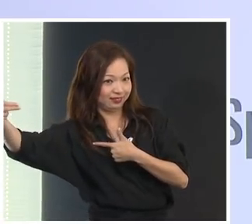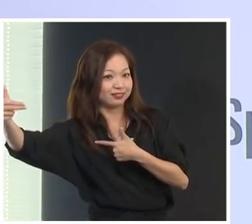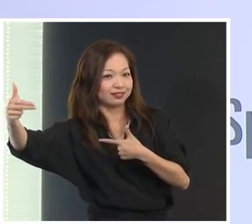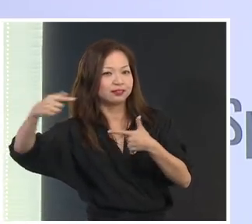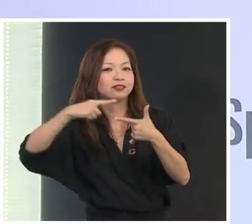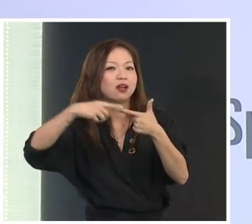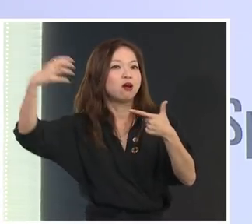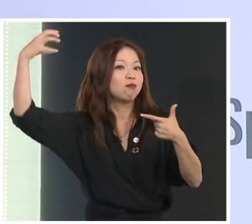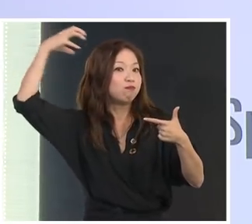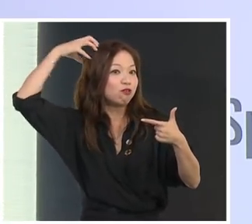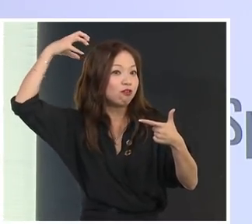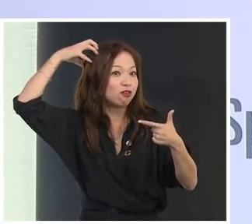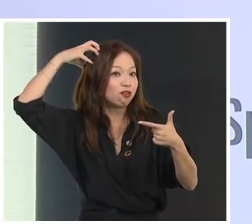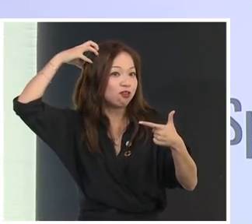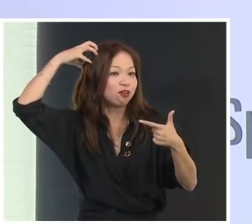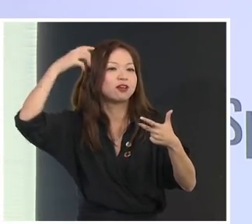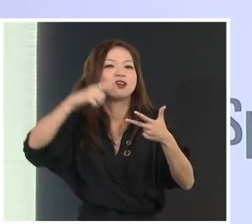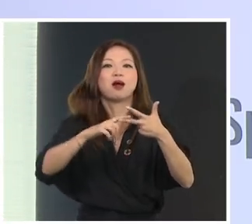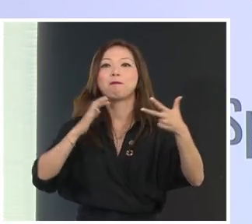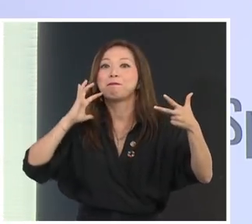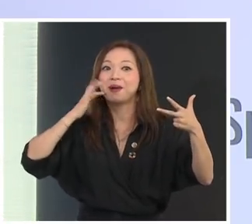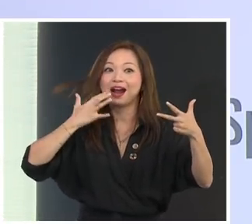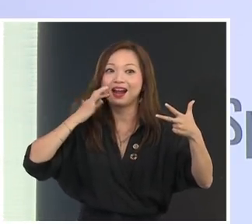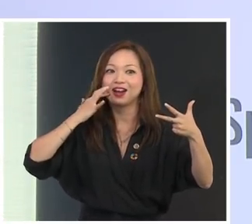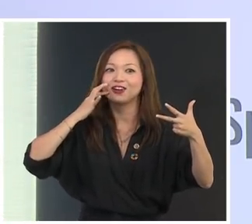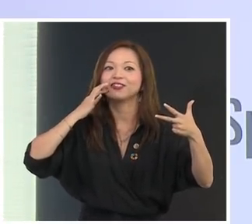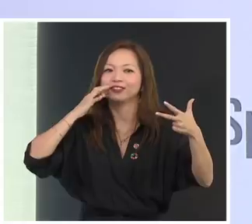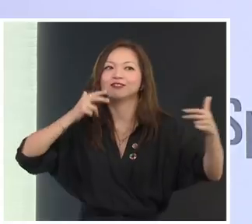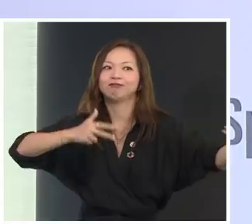Next, let's have a few words from our Deaf organizations from Asian countries taking part in the live broadcast.